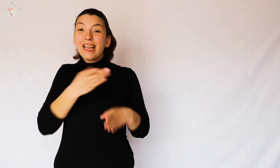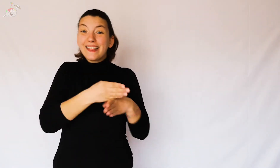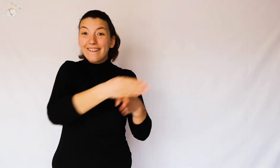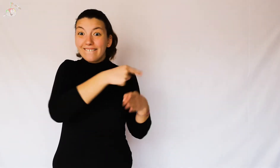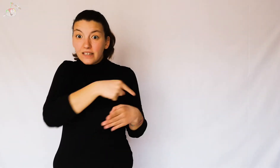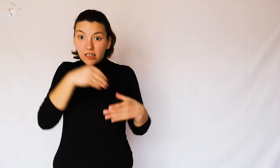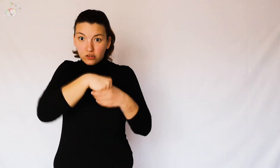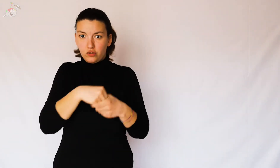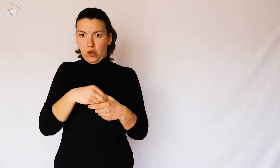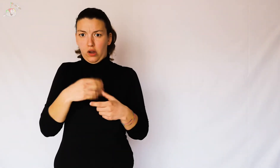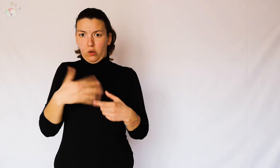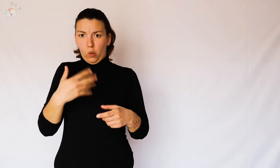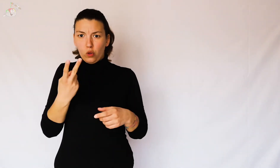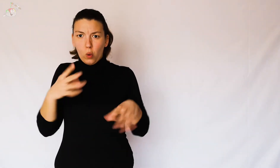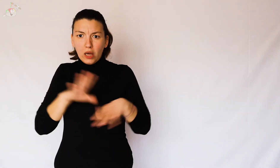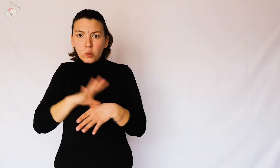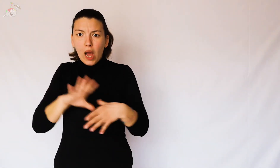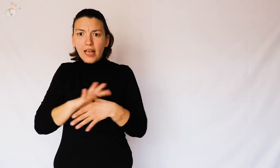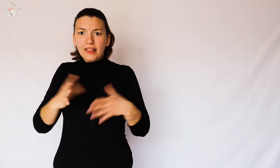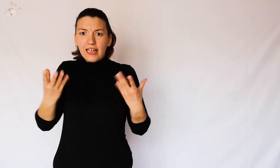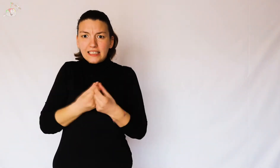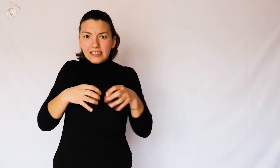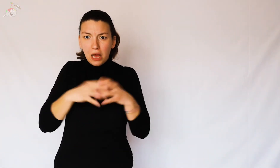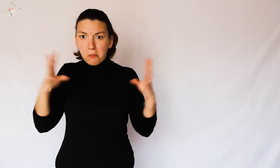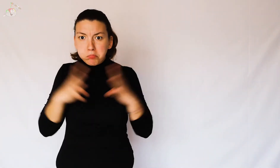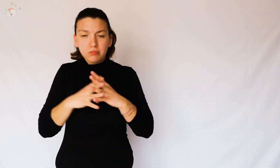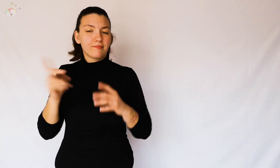With the sharing, two teams being together can argue,